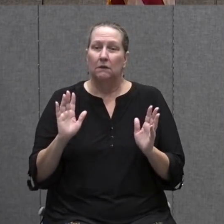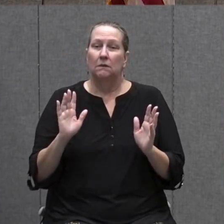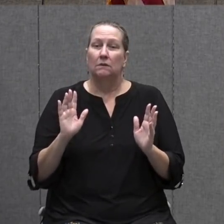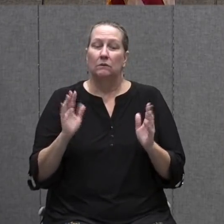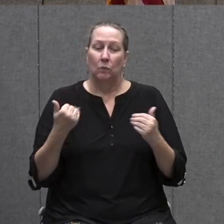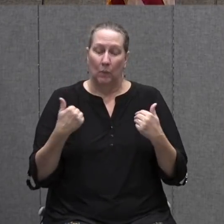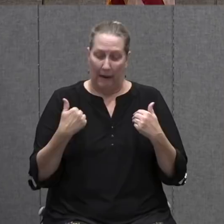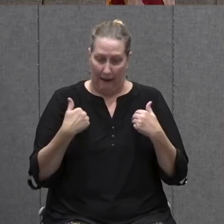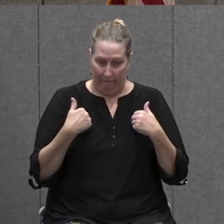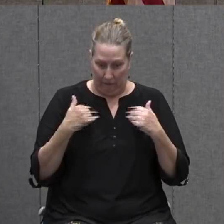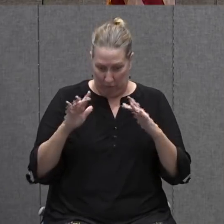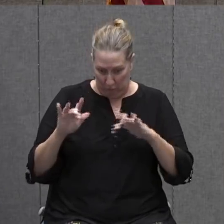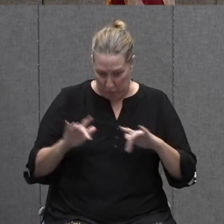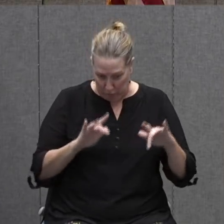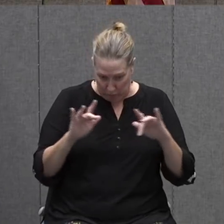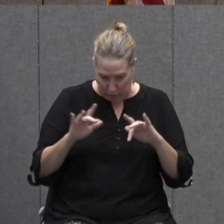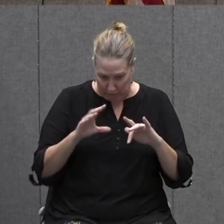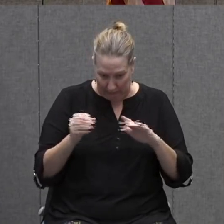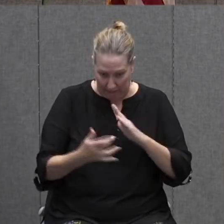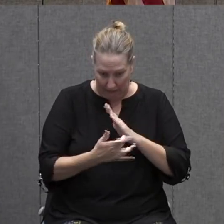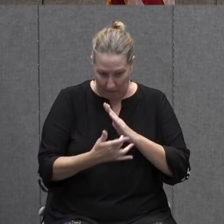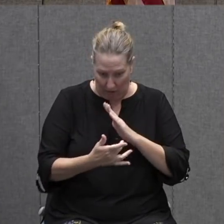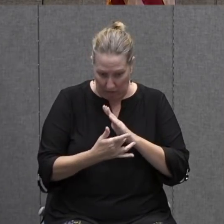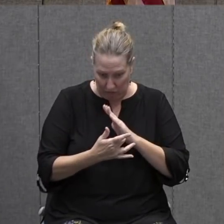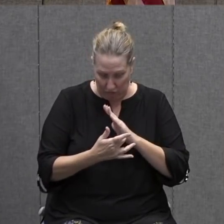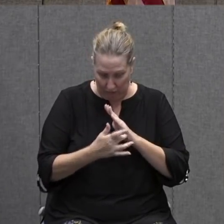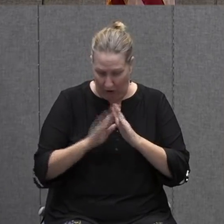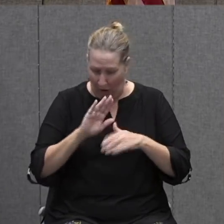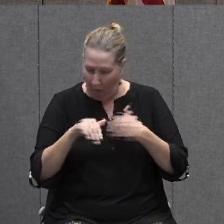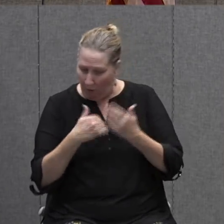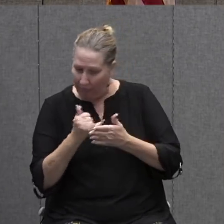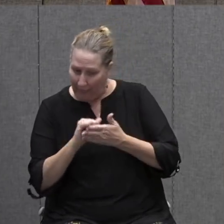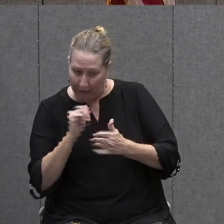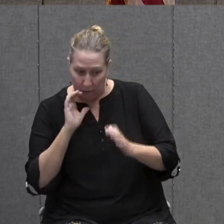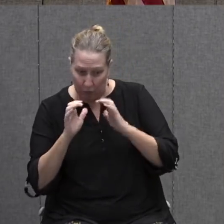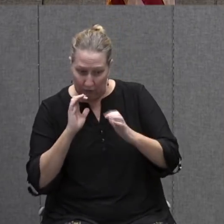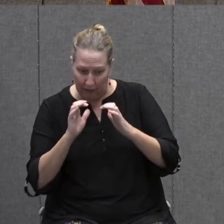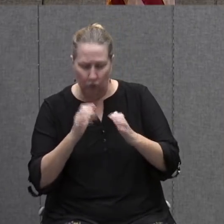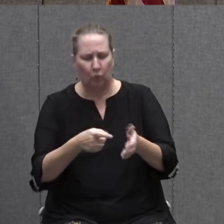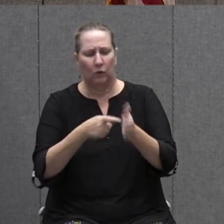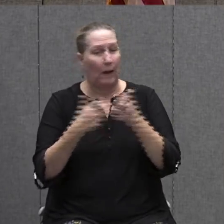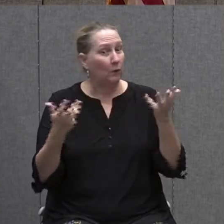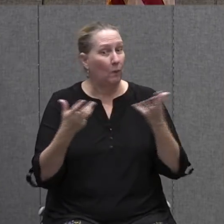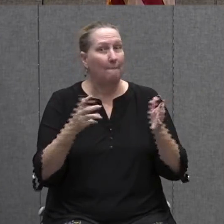and the way we communicate require patterns. So ready? Let me play this pattern for you